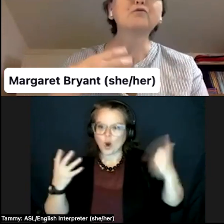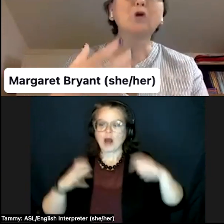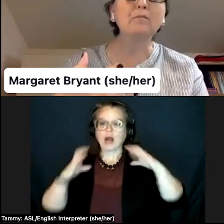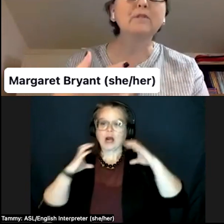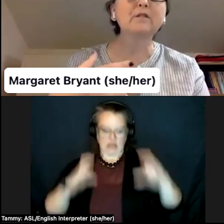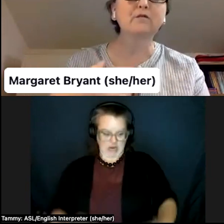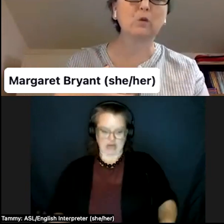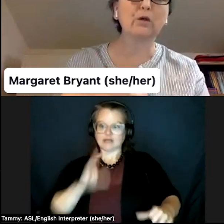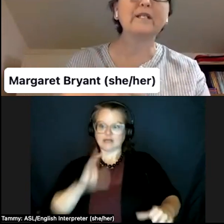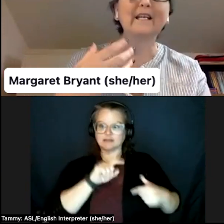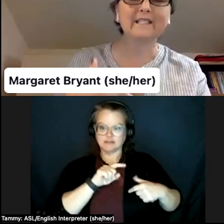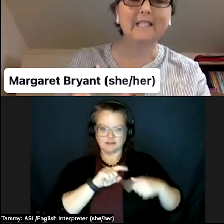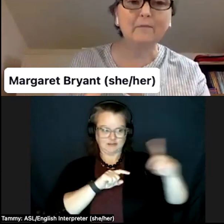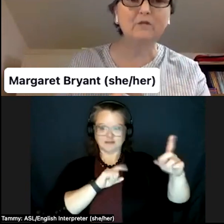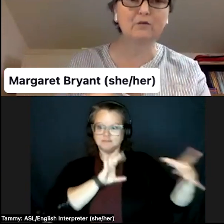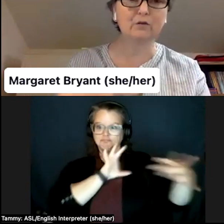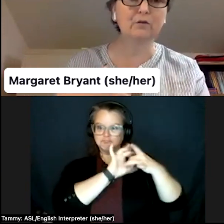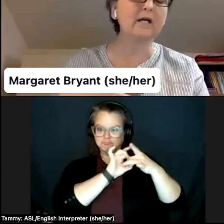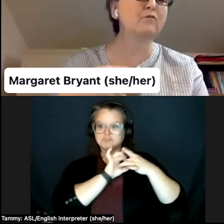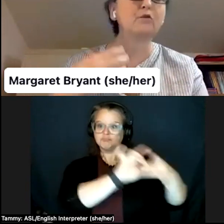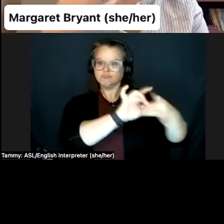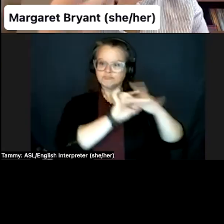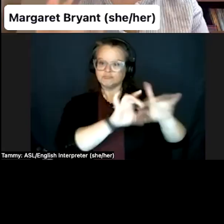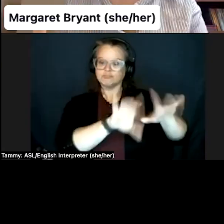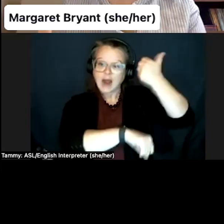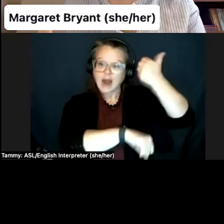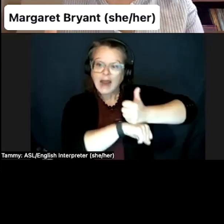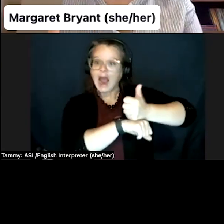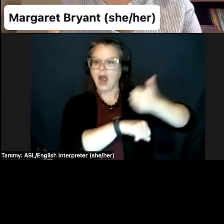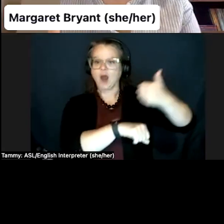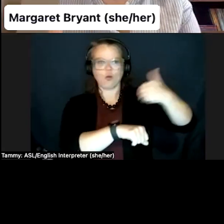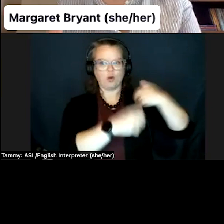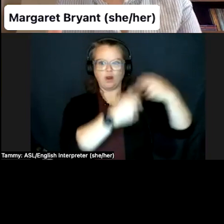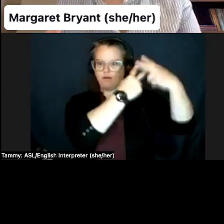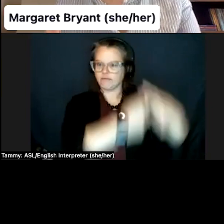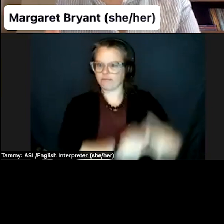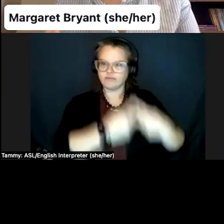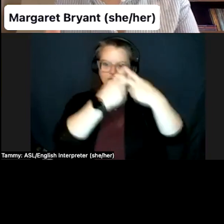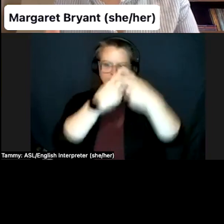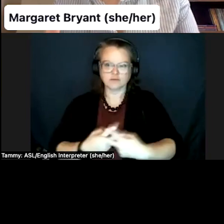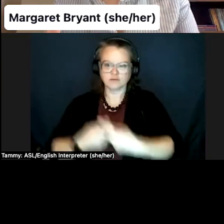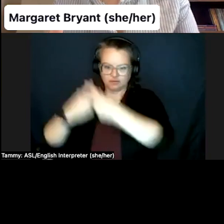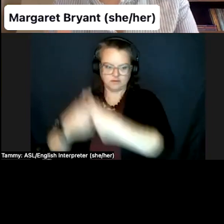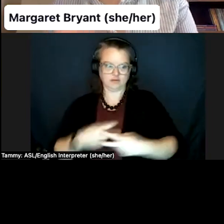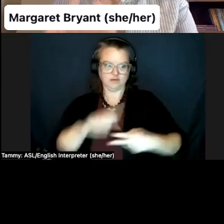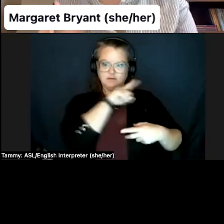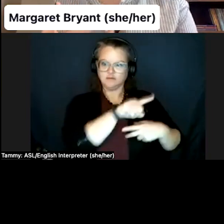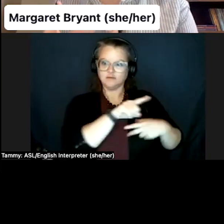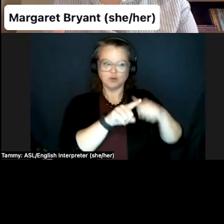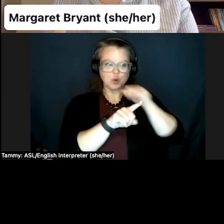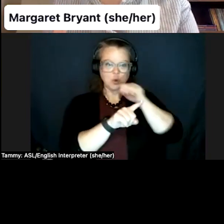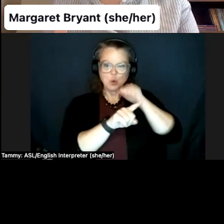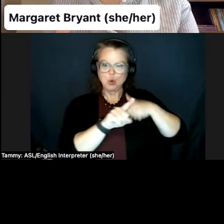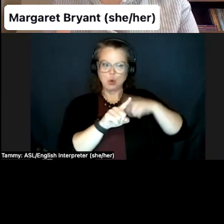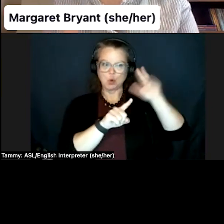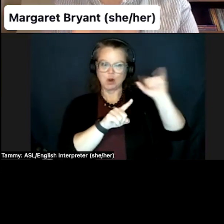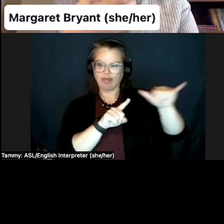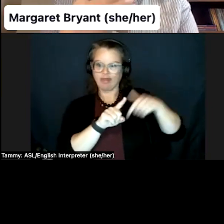prompts for next steps for routine contacts. And again, the power of Asana is that it's